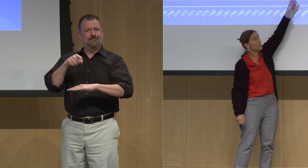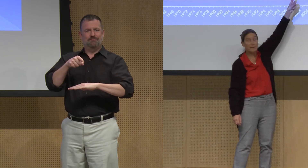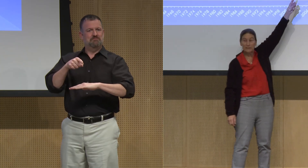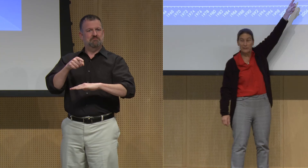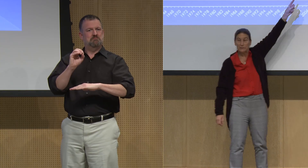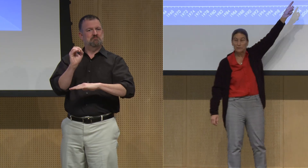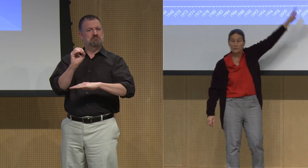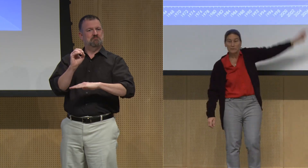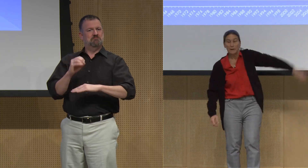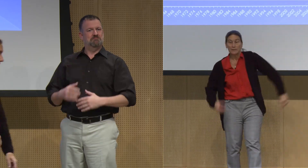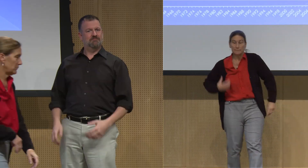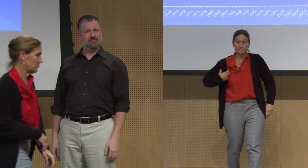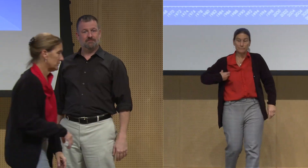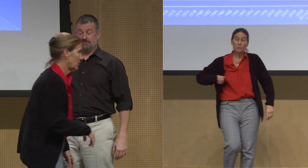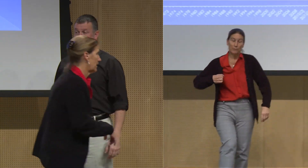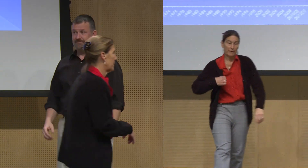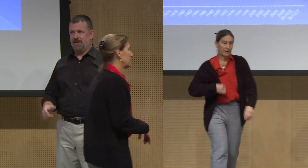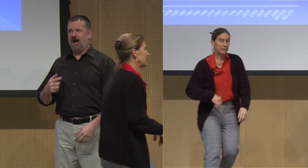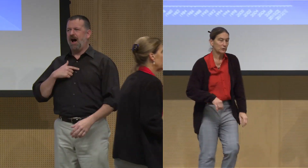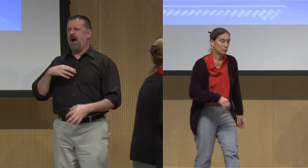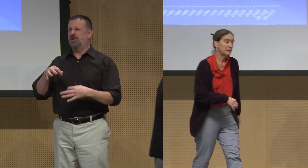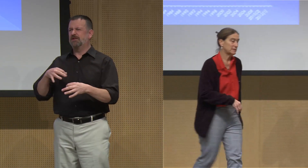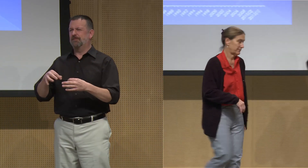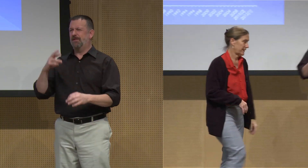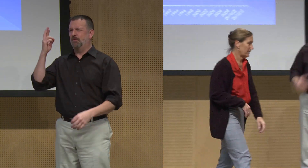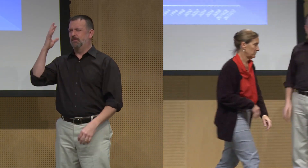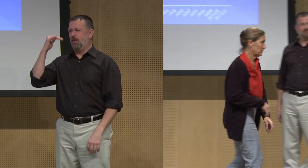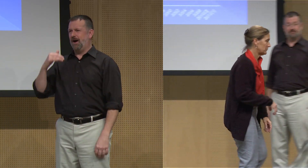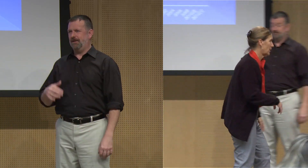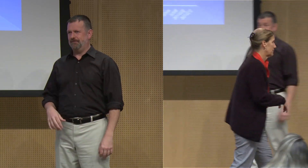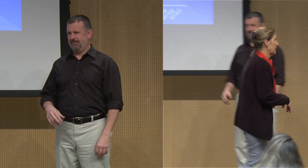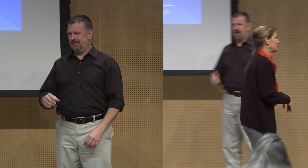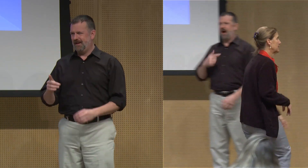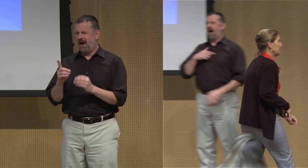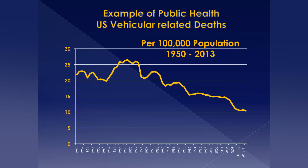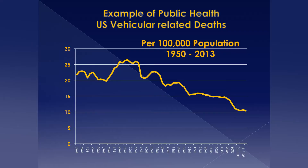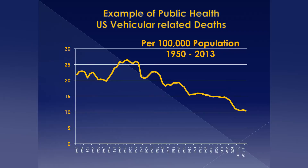BUT WE'VE NOT CHANGED THE NUMERATOR, AND THERE'S A REASON FOR THAT, WHICH WE'LL TALK ABOUT, BUT I HAVE ONE MORE STATISTIC I WANT TO